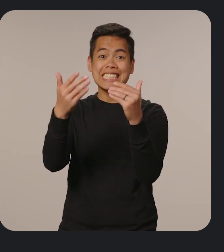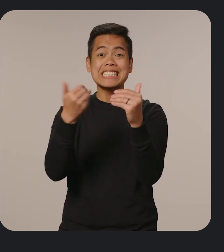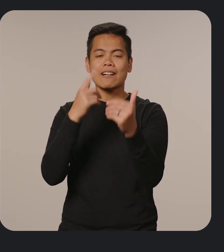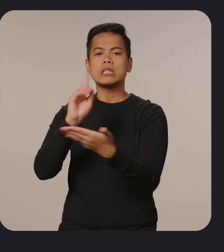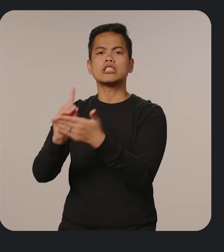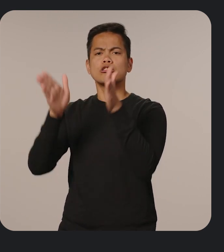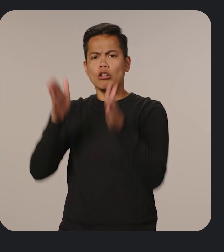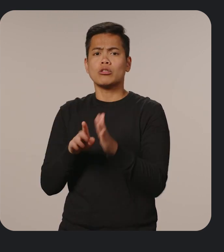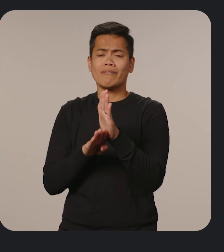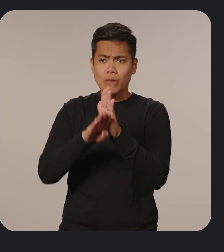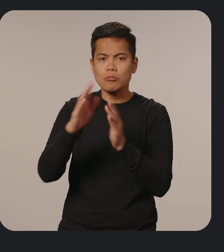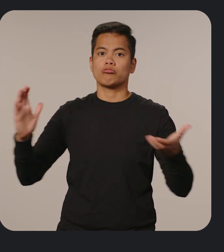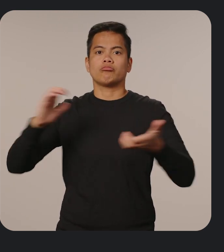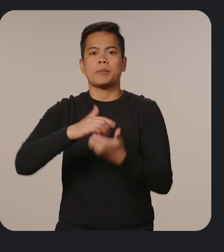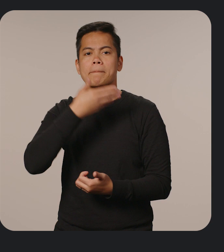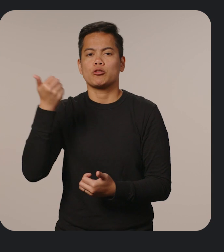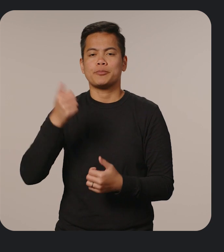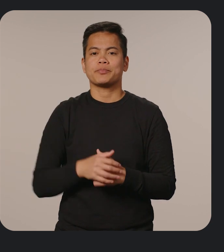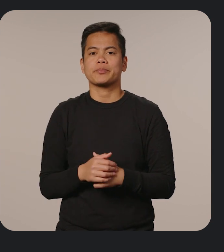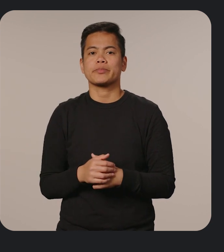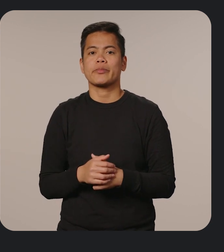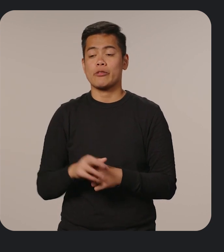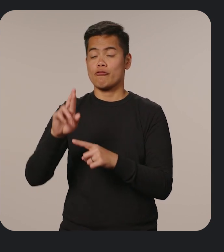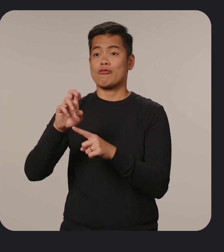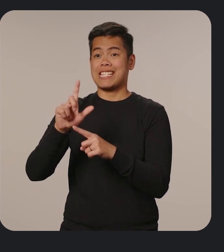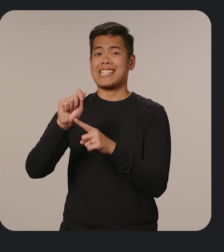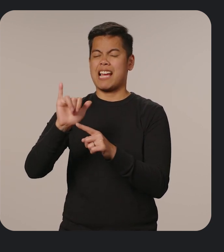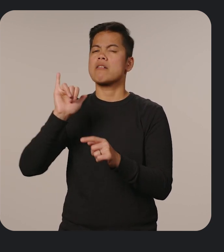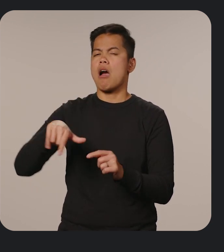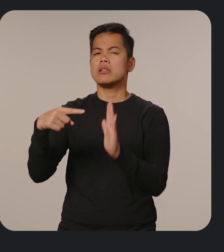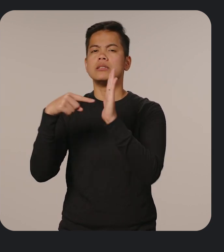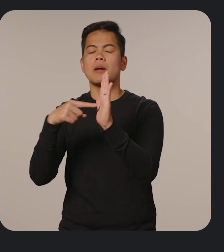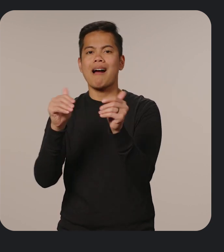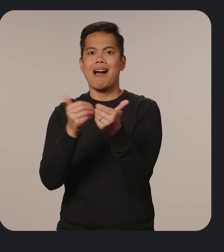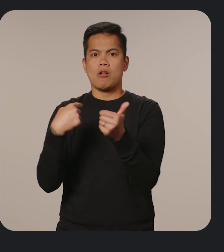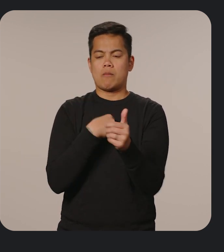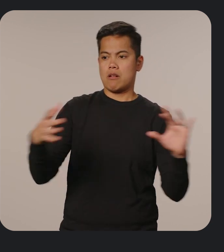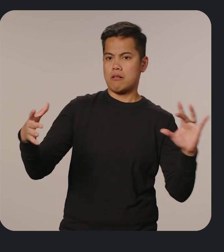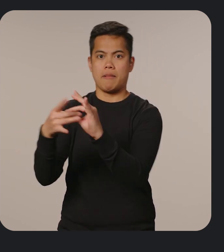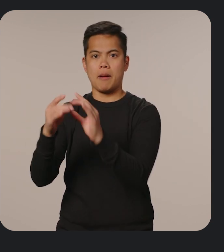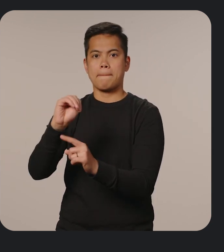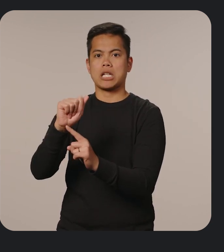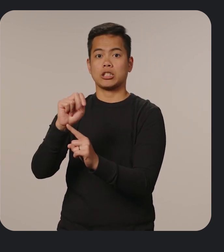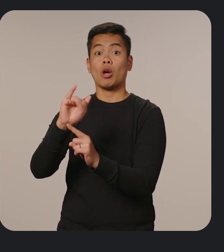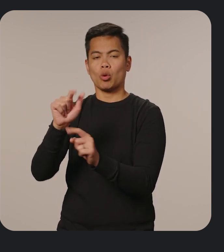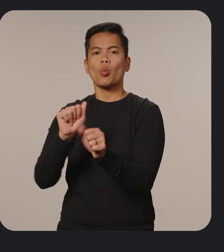to your workflow by enabling instant handoff of components you design in Figma to composables in Android Studio.